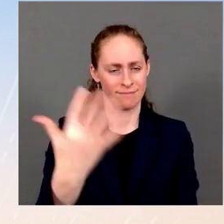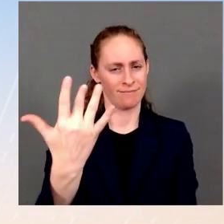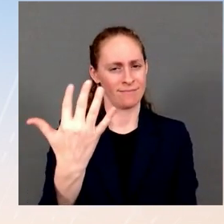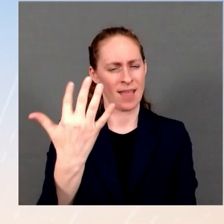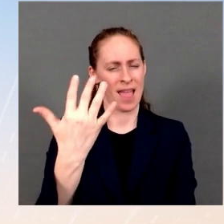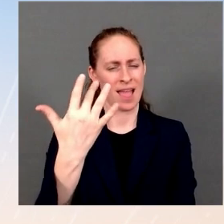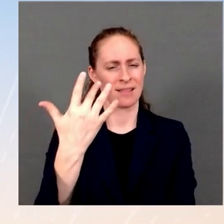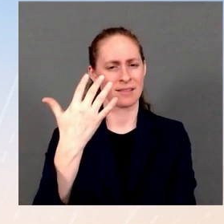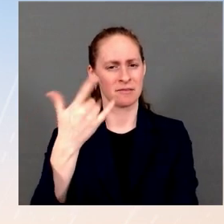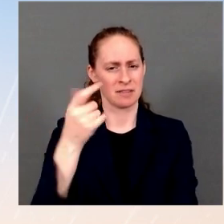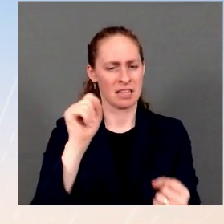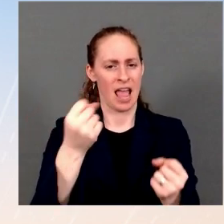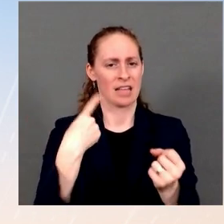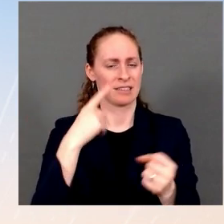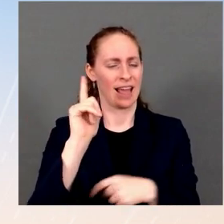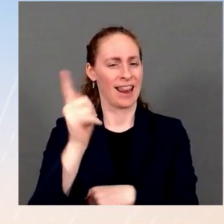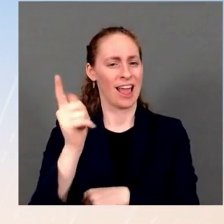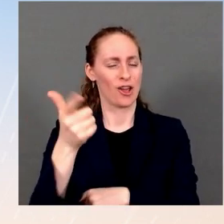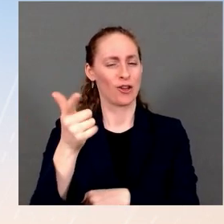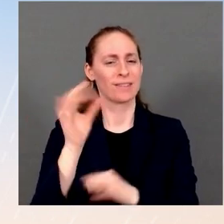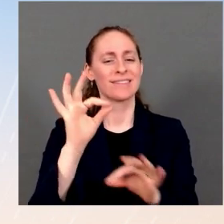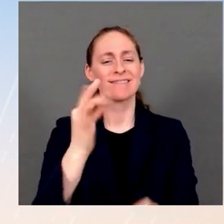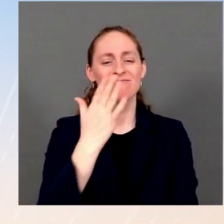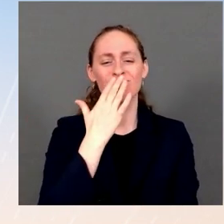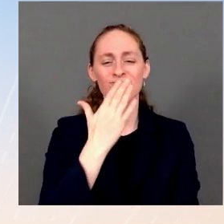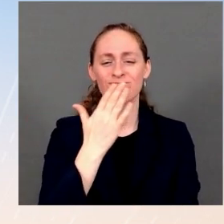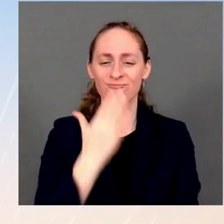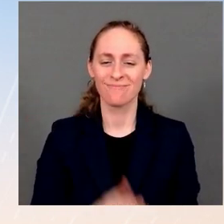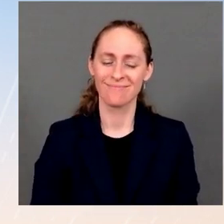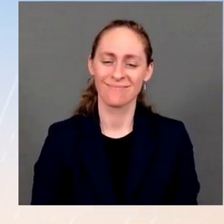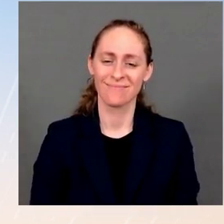The Press: Thanks, Karine. Ms. Jean-Pierre: Thanks, everybody.